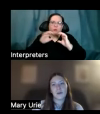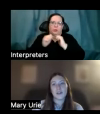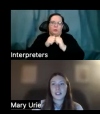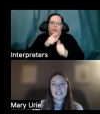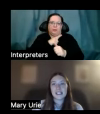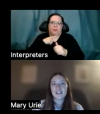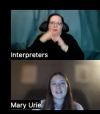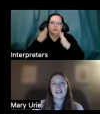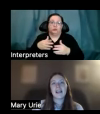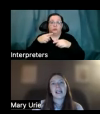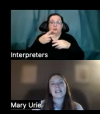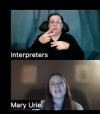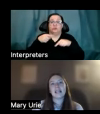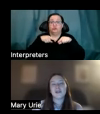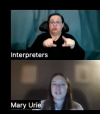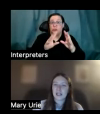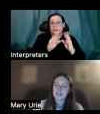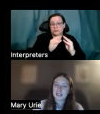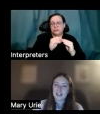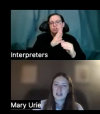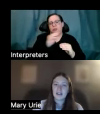all during the session, and outside of the session